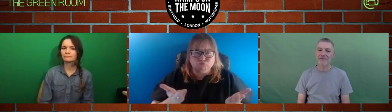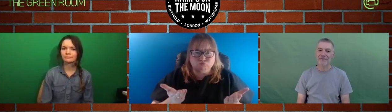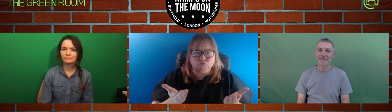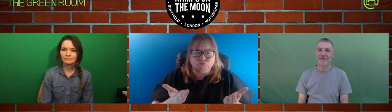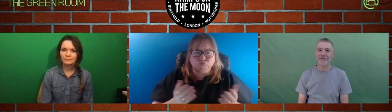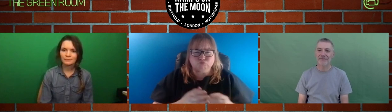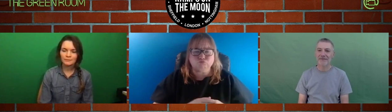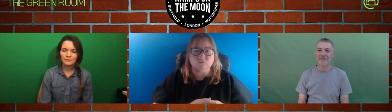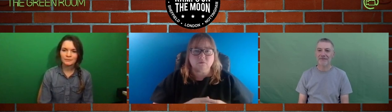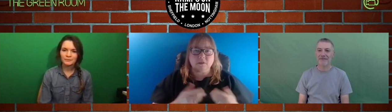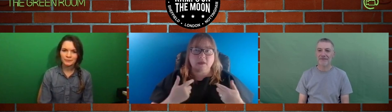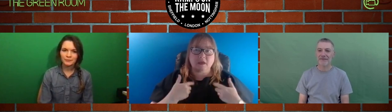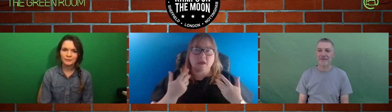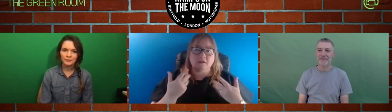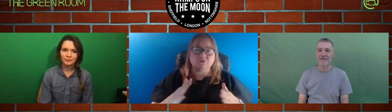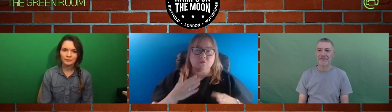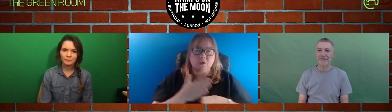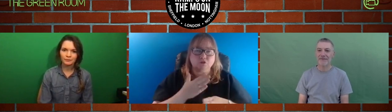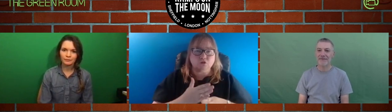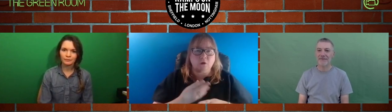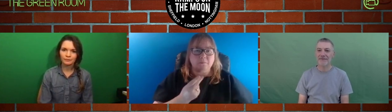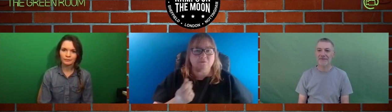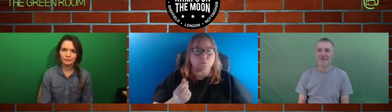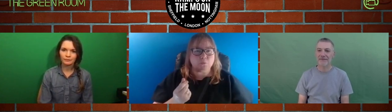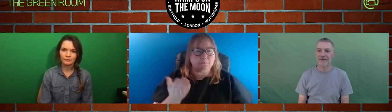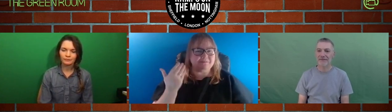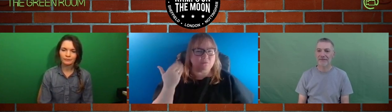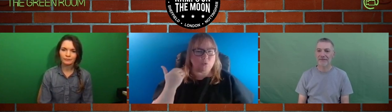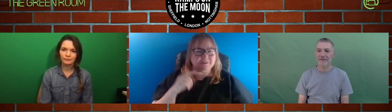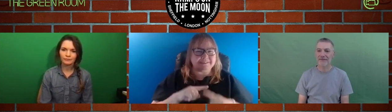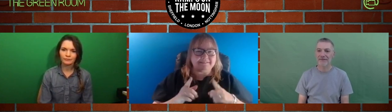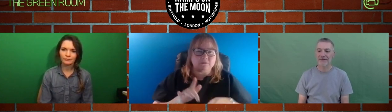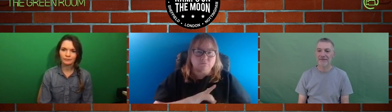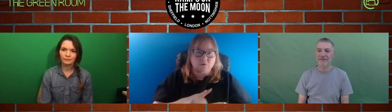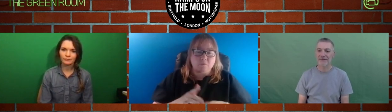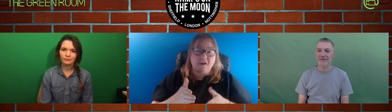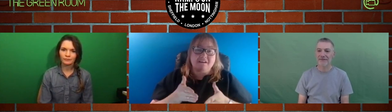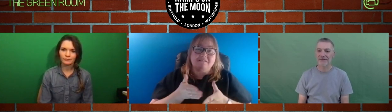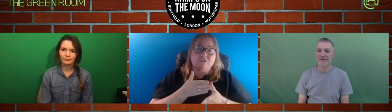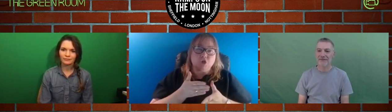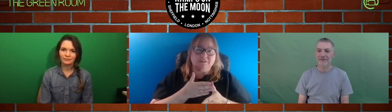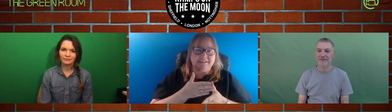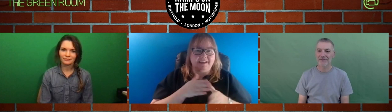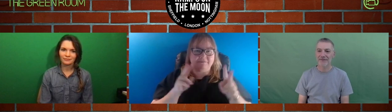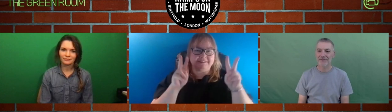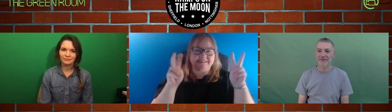of job a few times before on different shows, but this is the first time I've ever called a creative enabler. I